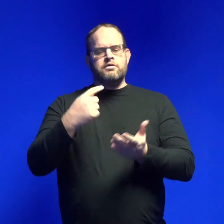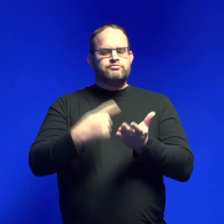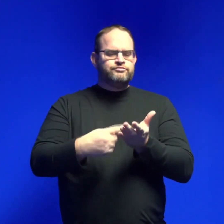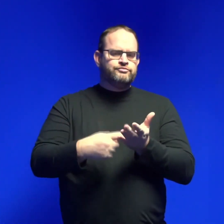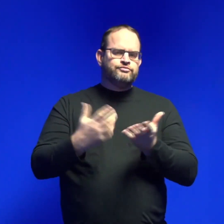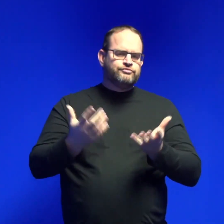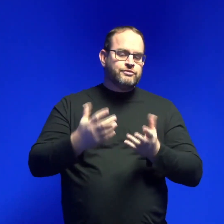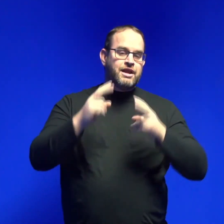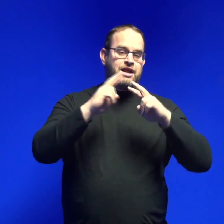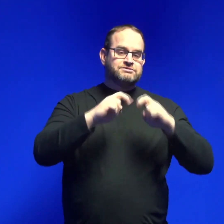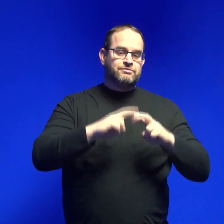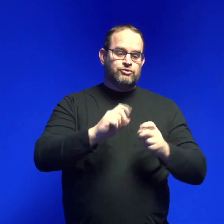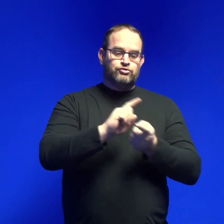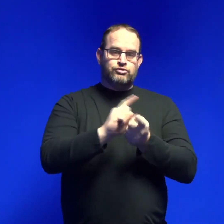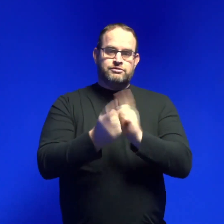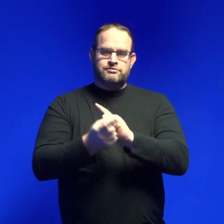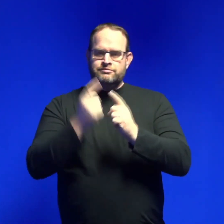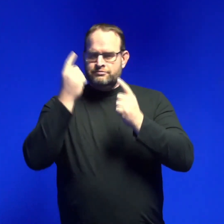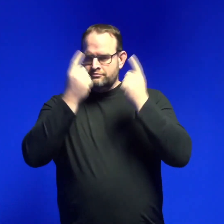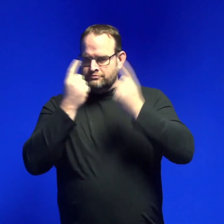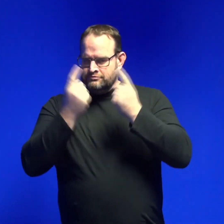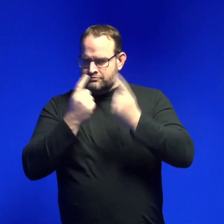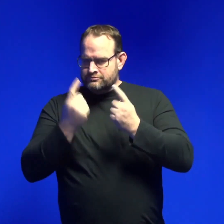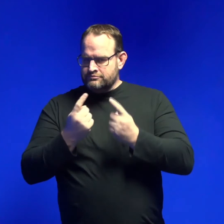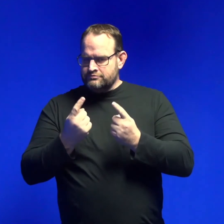We also talk about assessment translation considerations.